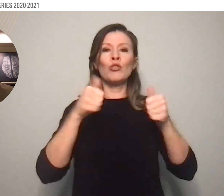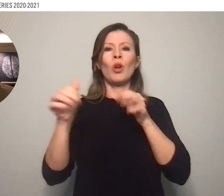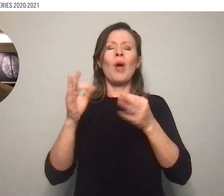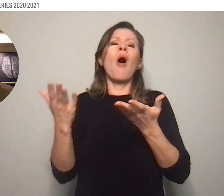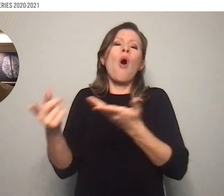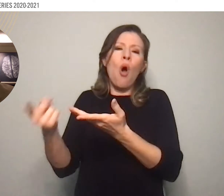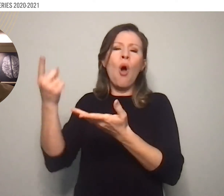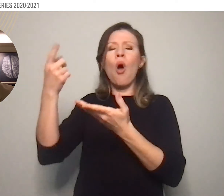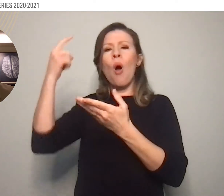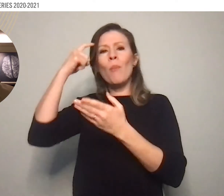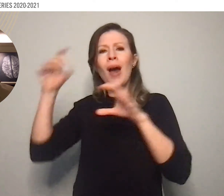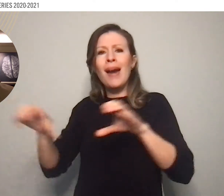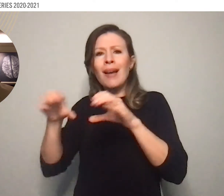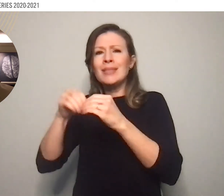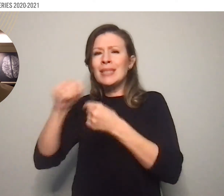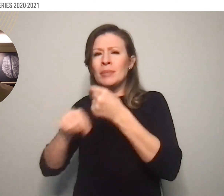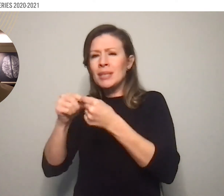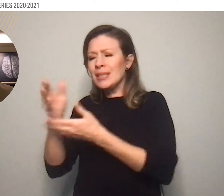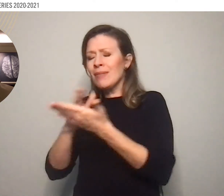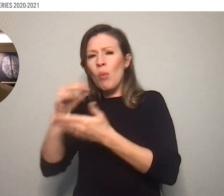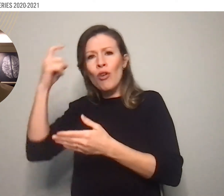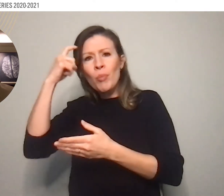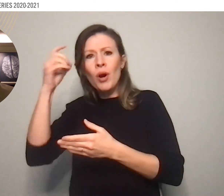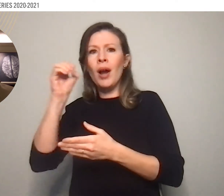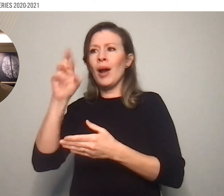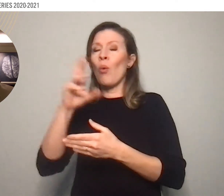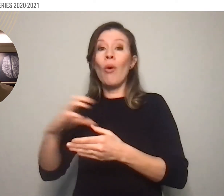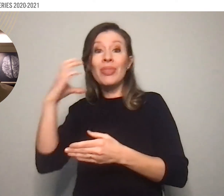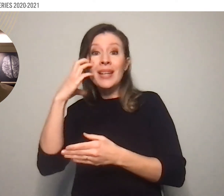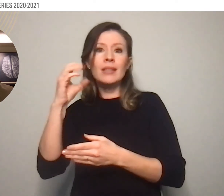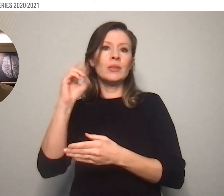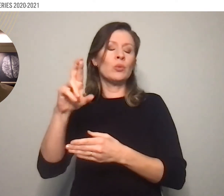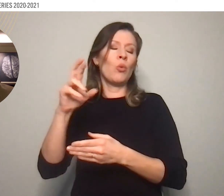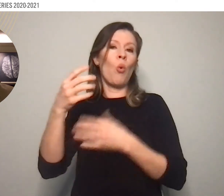level of brain activity in a specific part of the brain or thickness or the amount of gray matter in